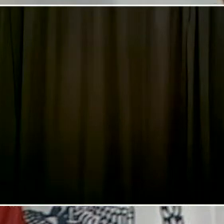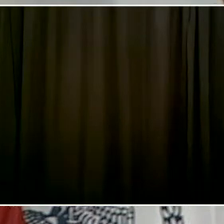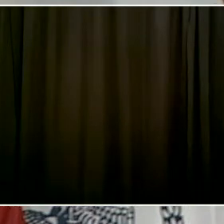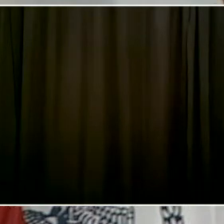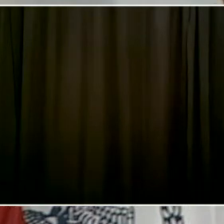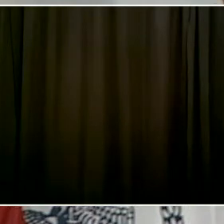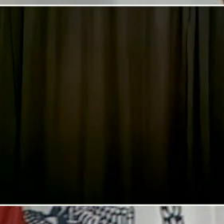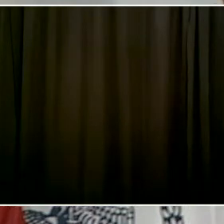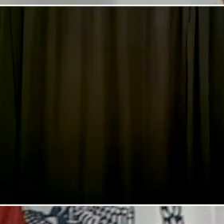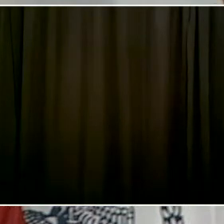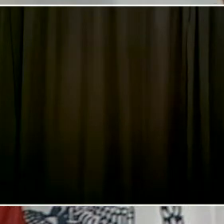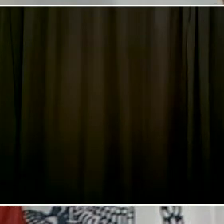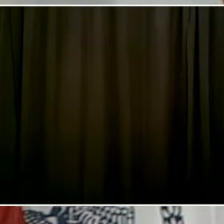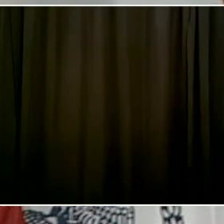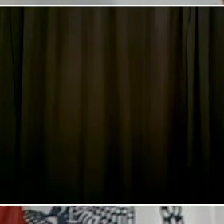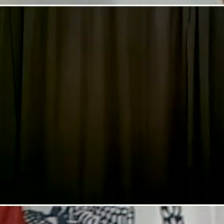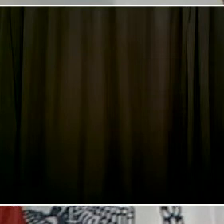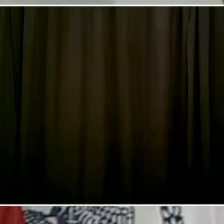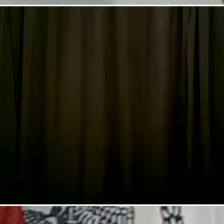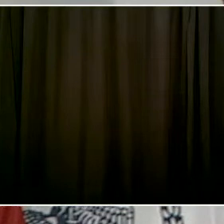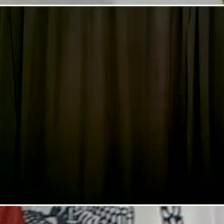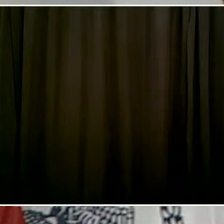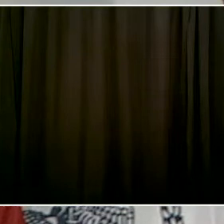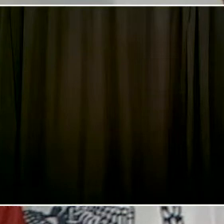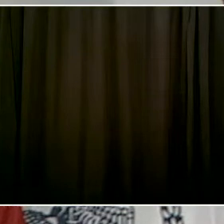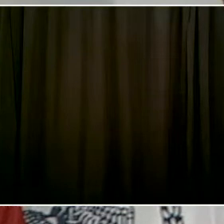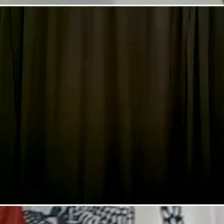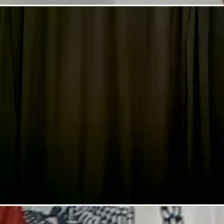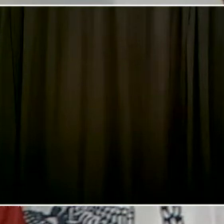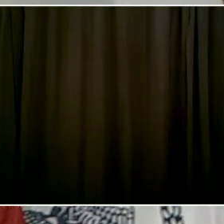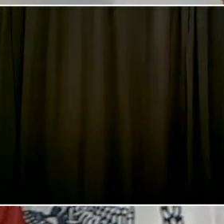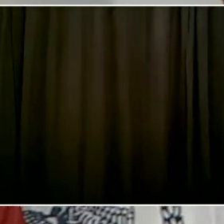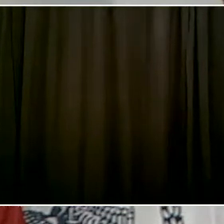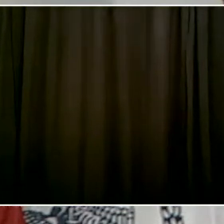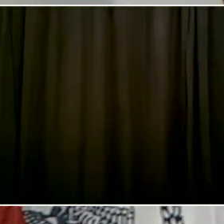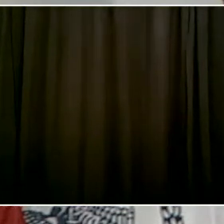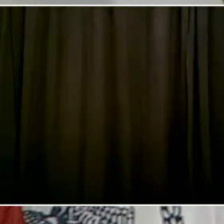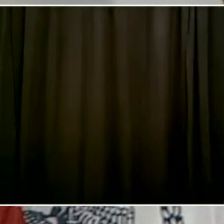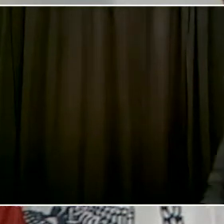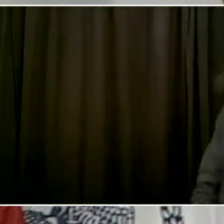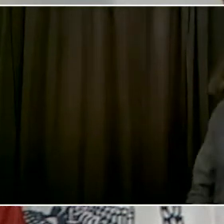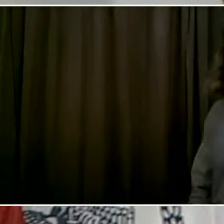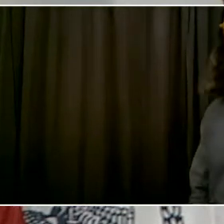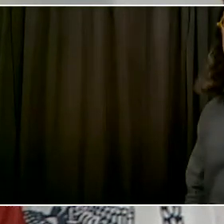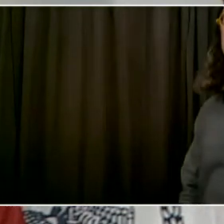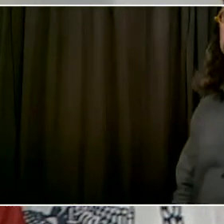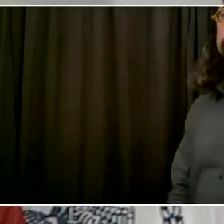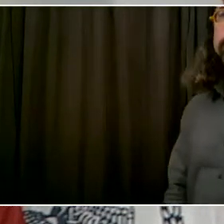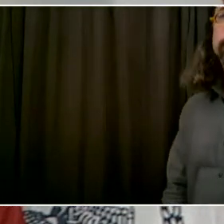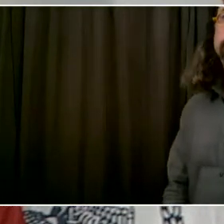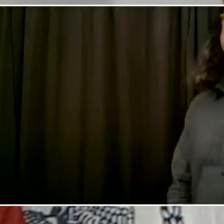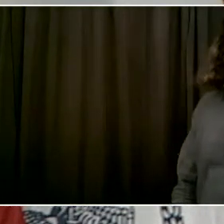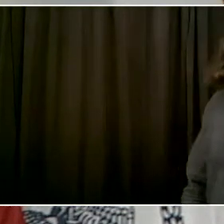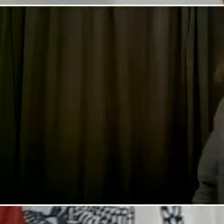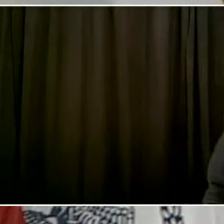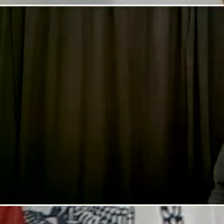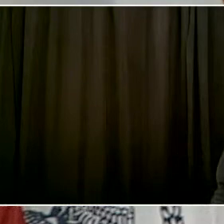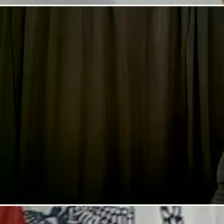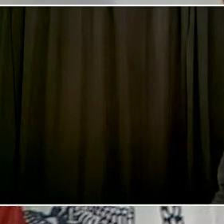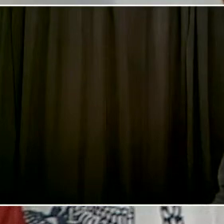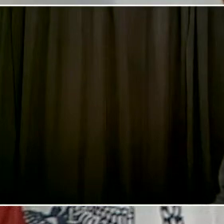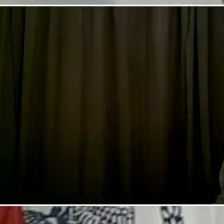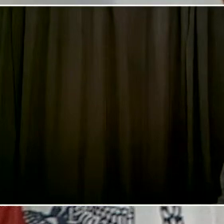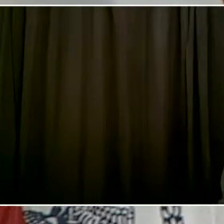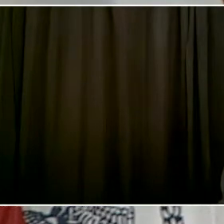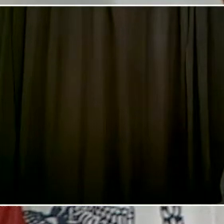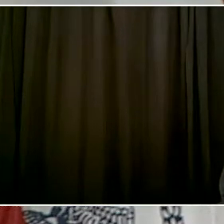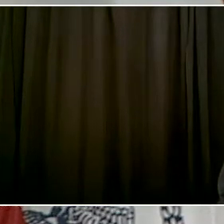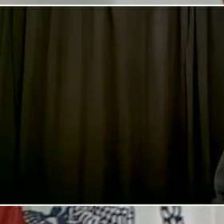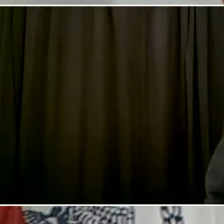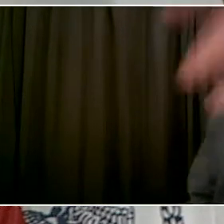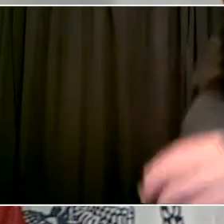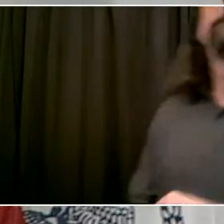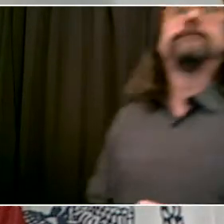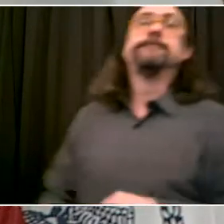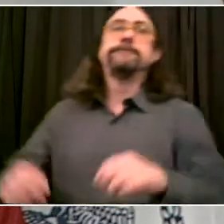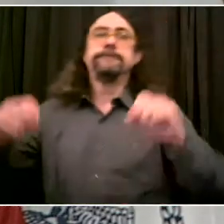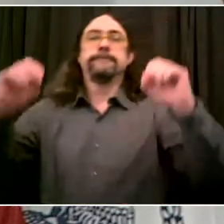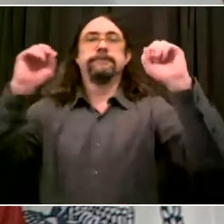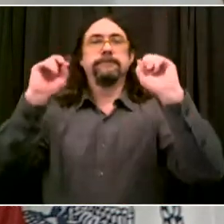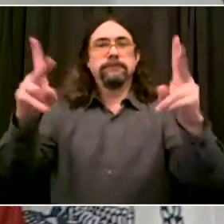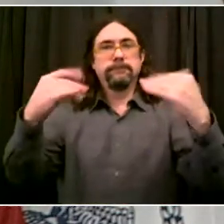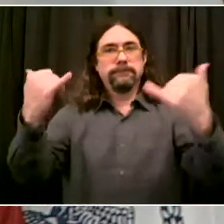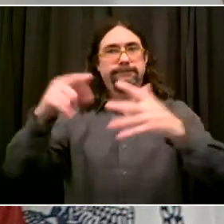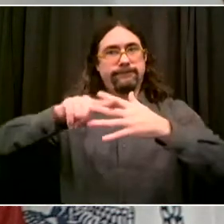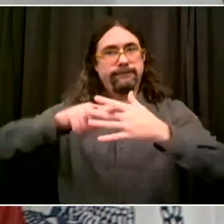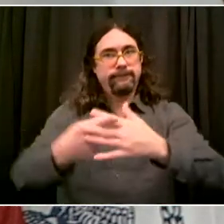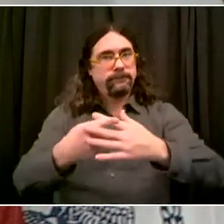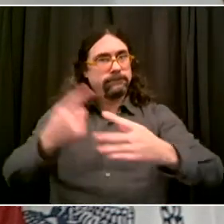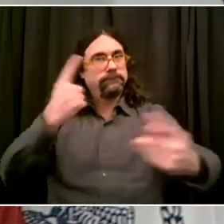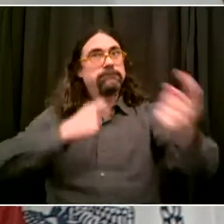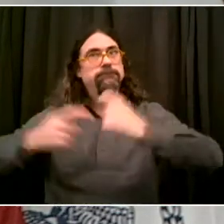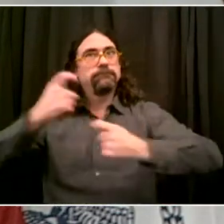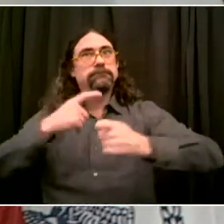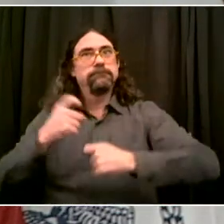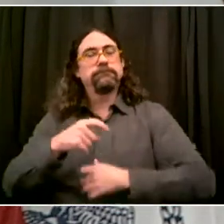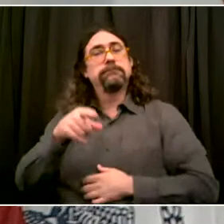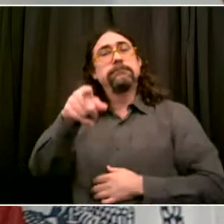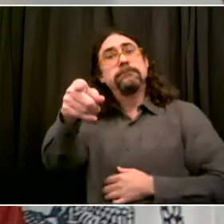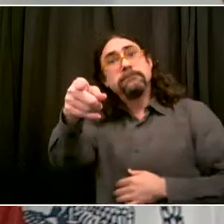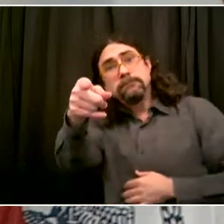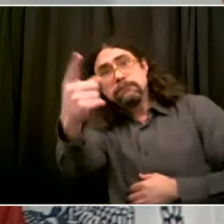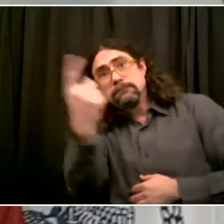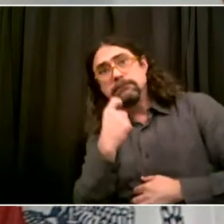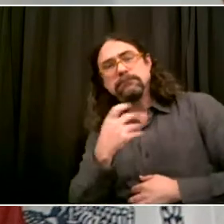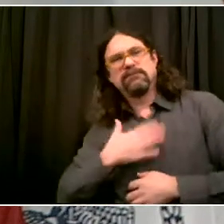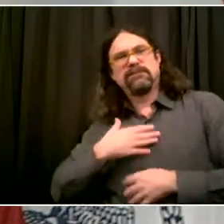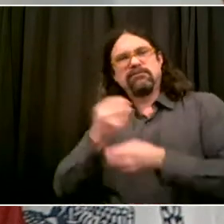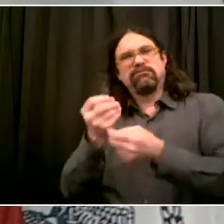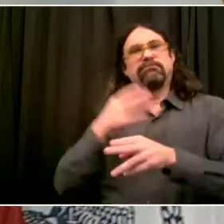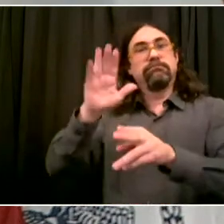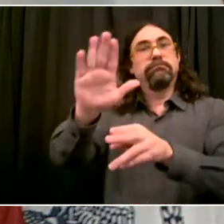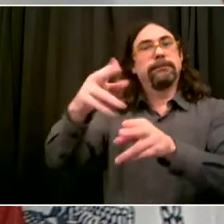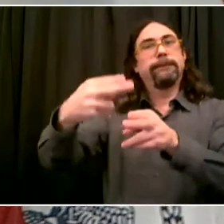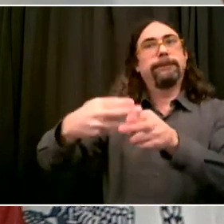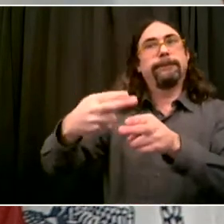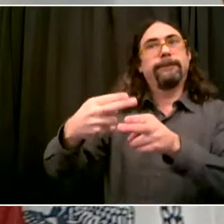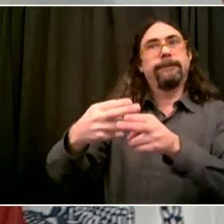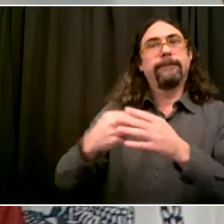[ SPEAKING IN FOREIGN LANGUAGE ]